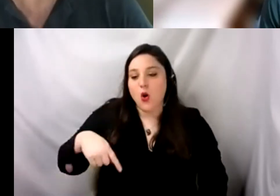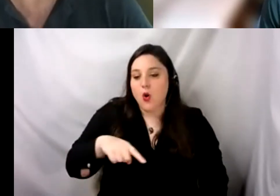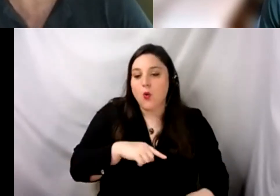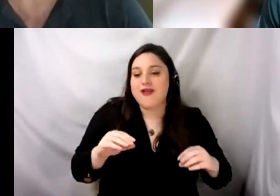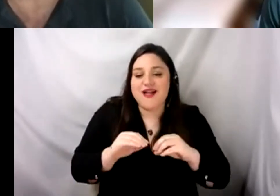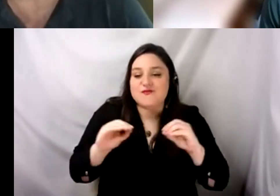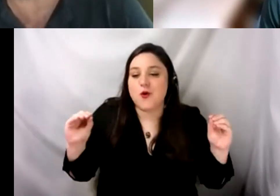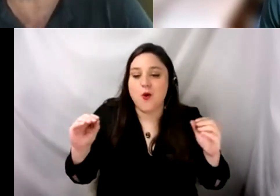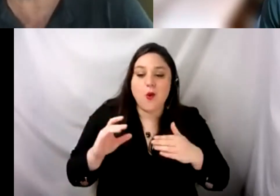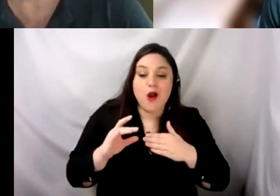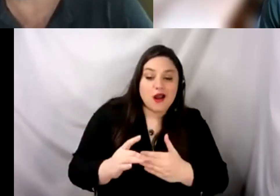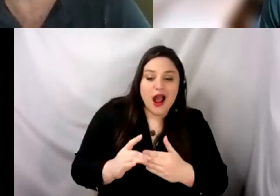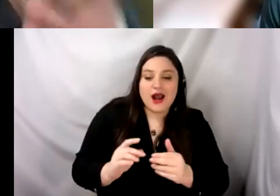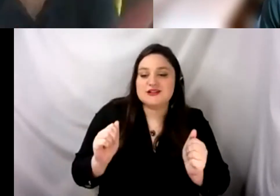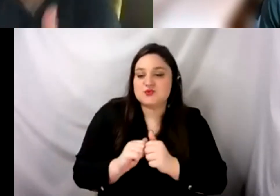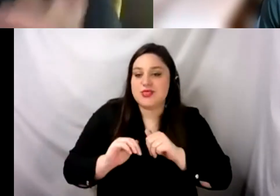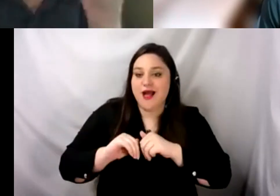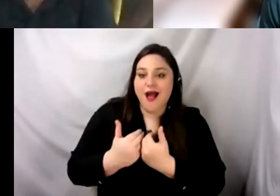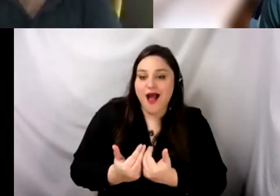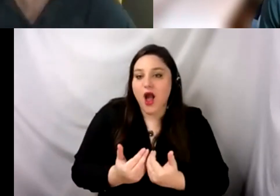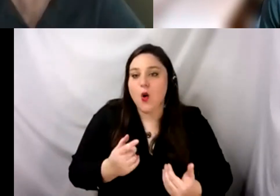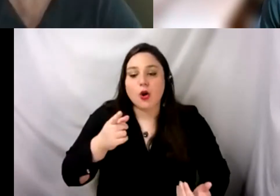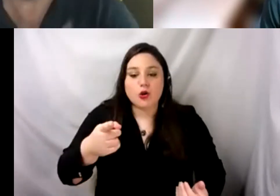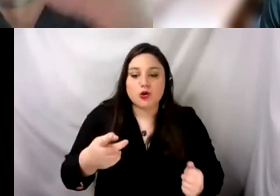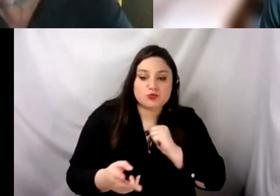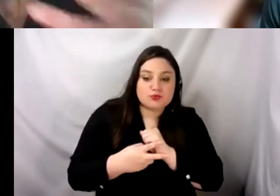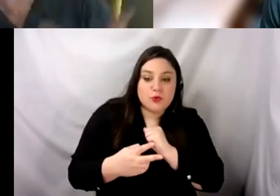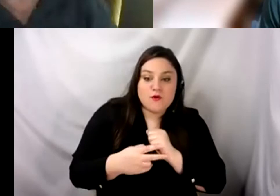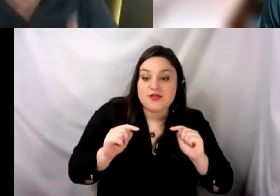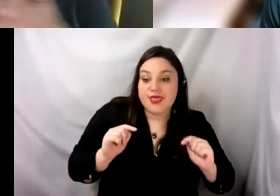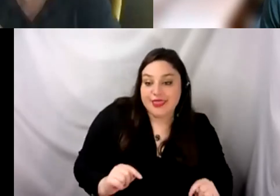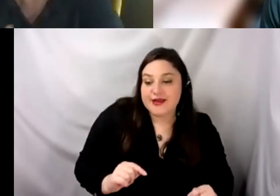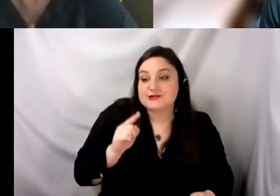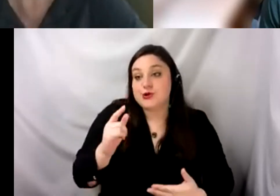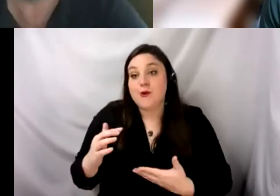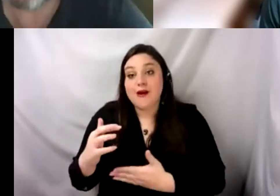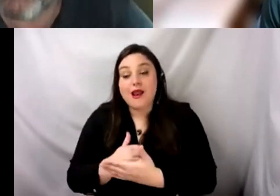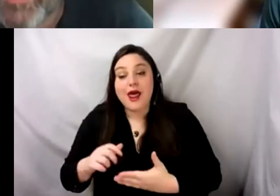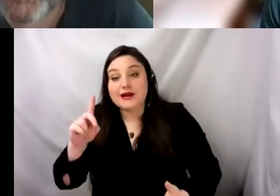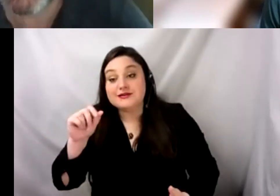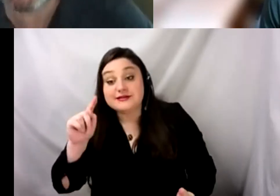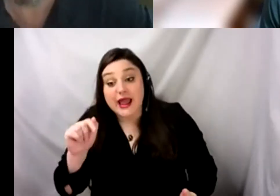implement this. If you collect information on how many people come in who